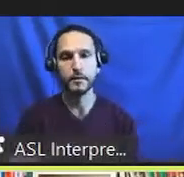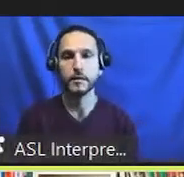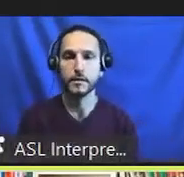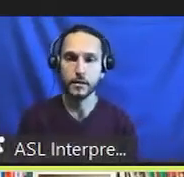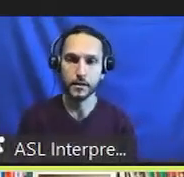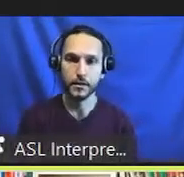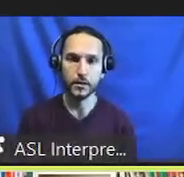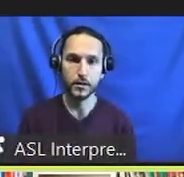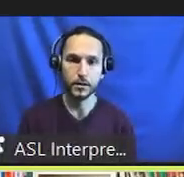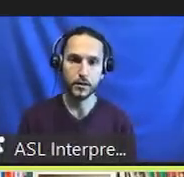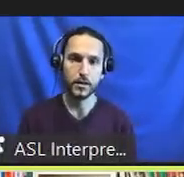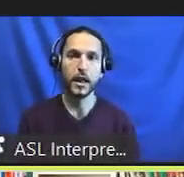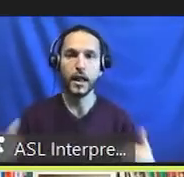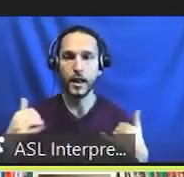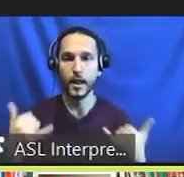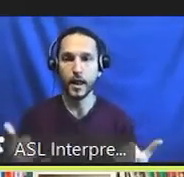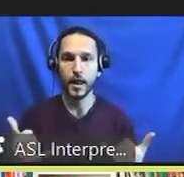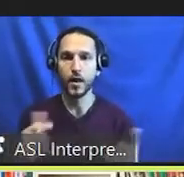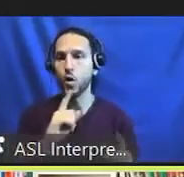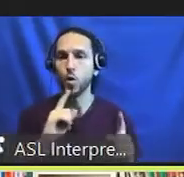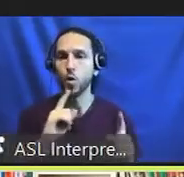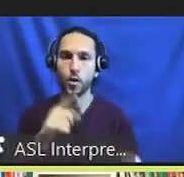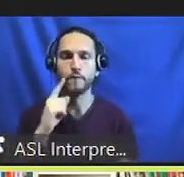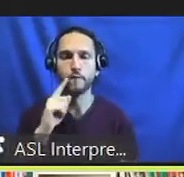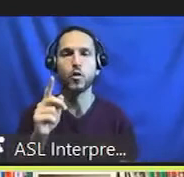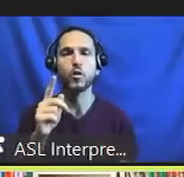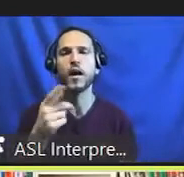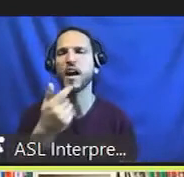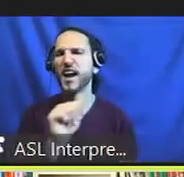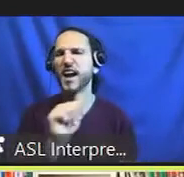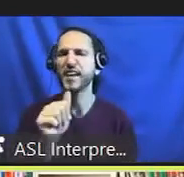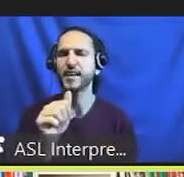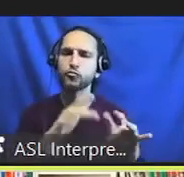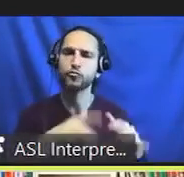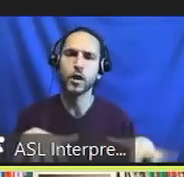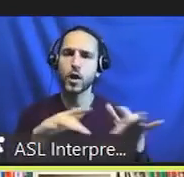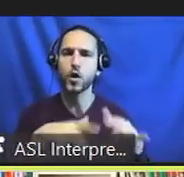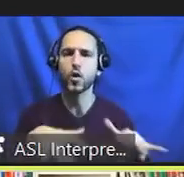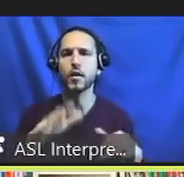Currently it's primarily ordered for pre-recorded materials rather than for live events.